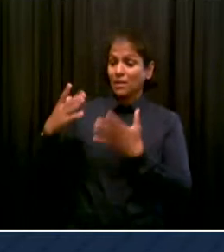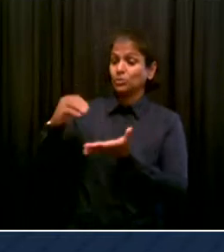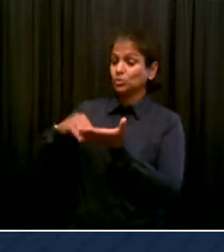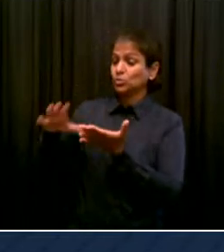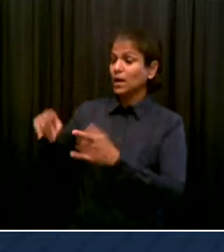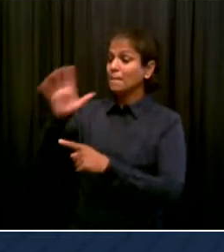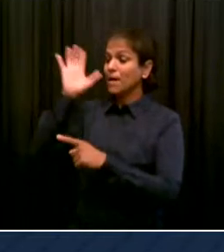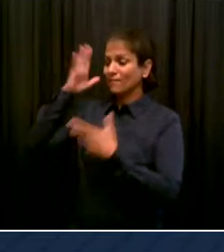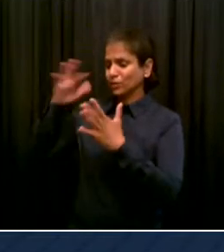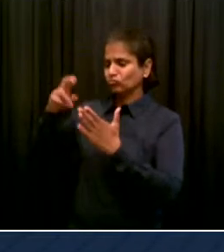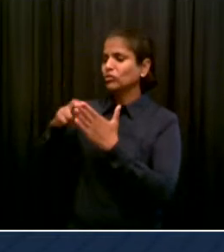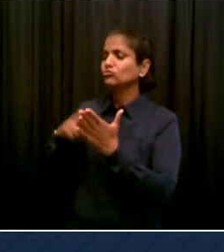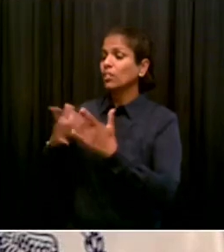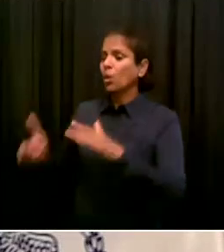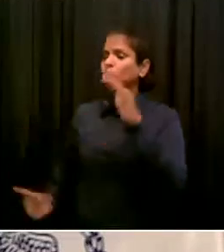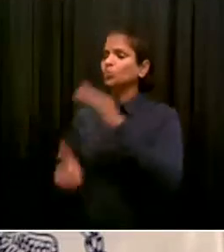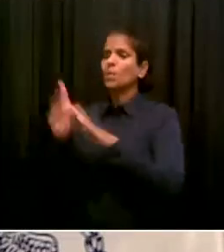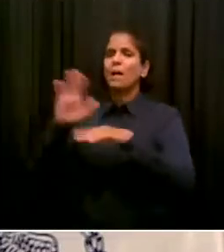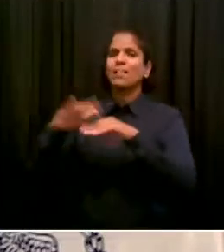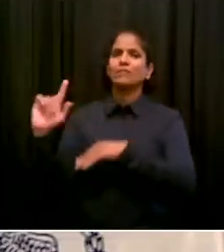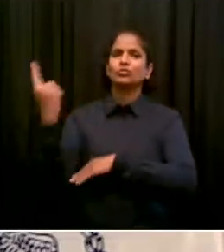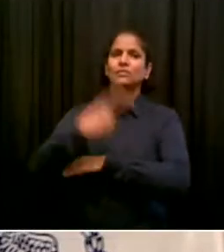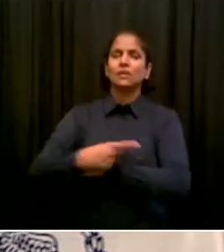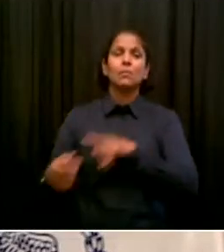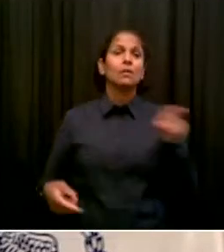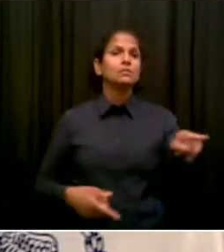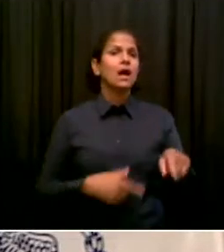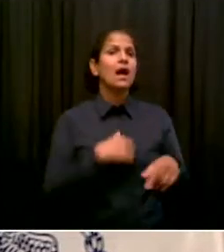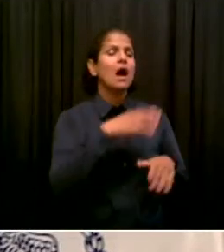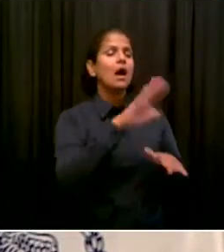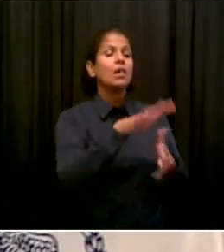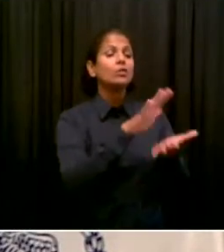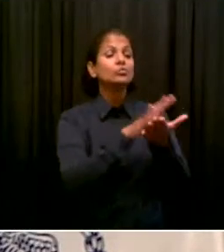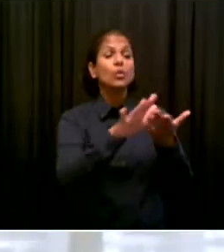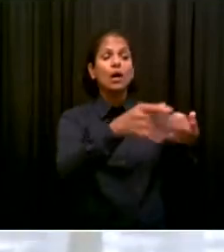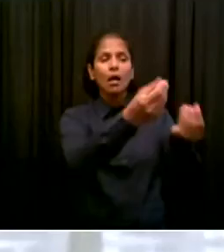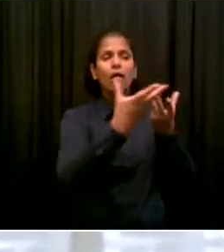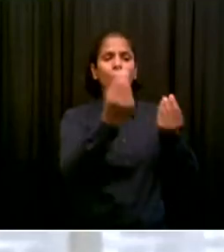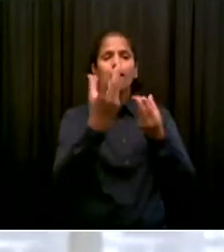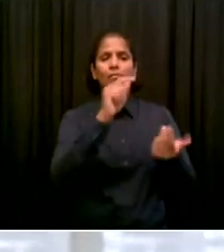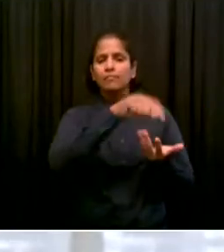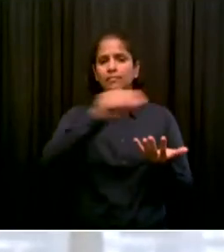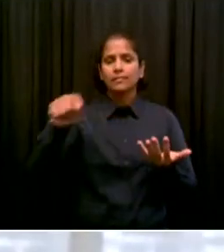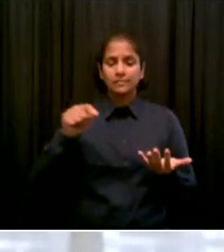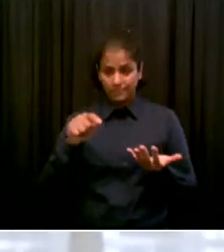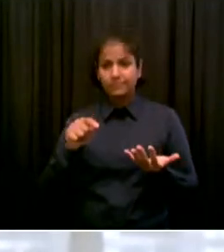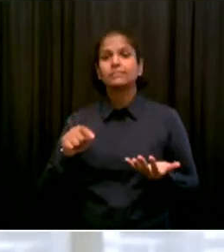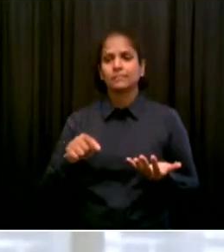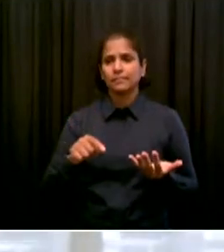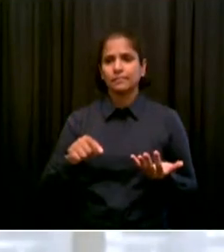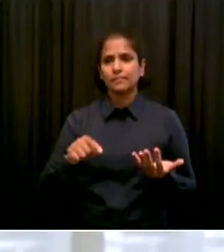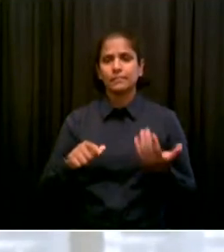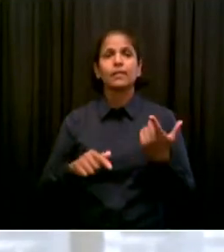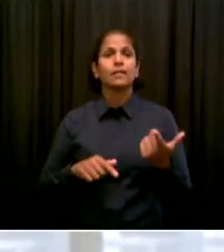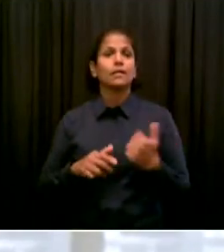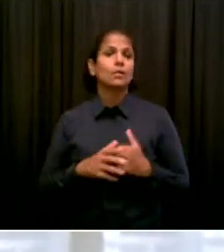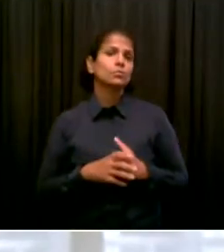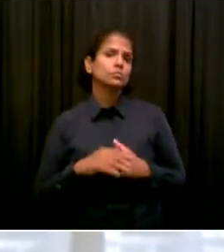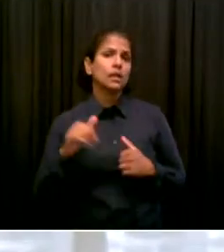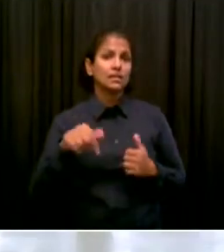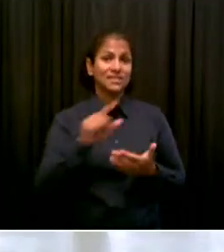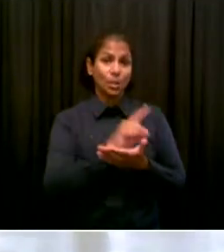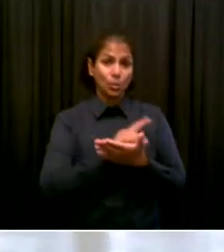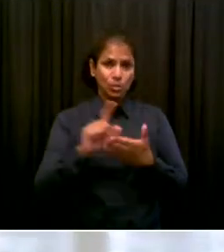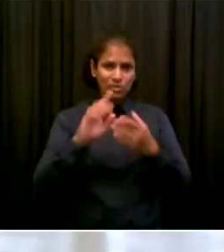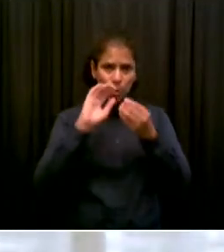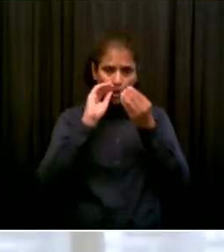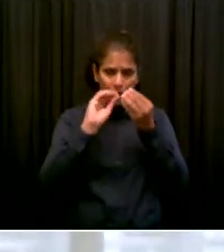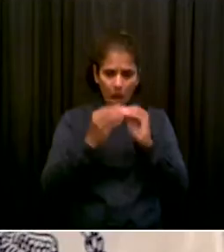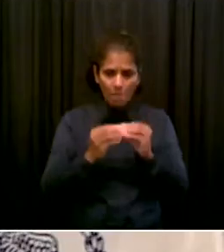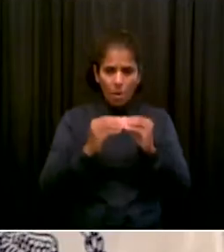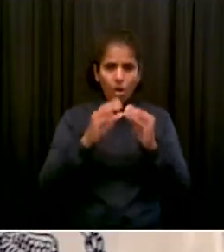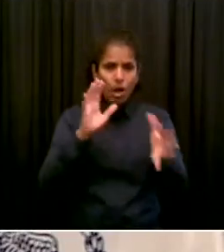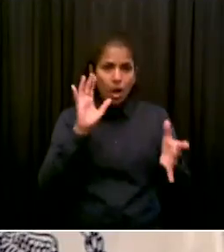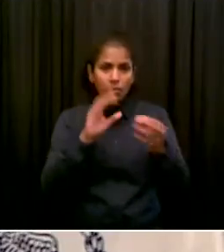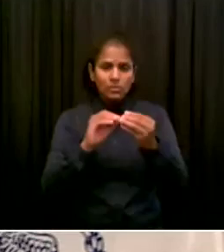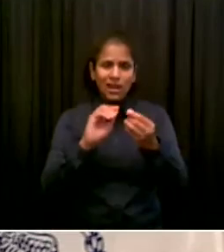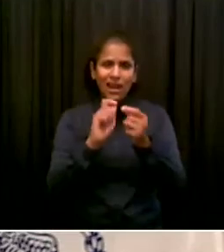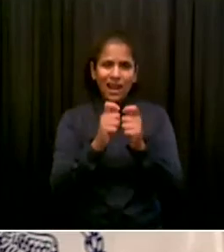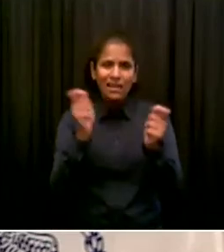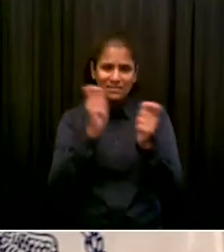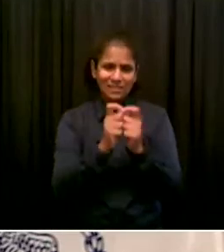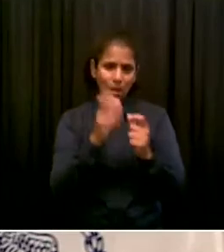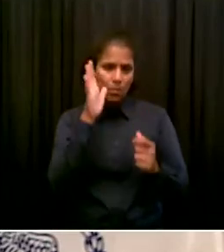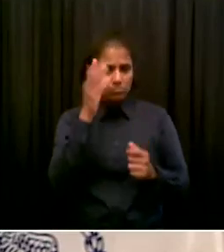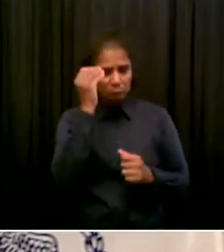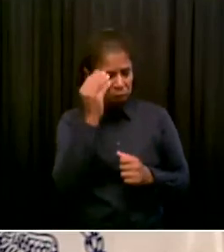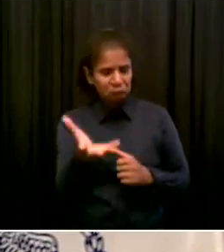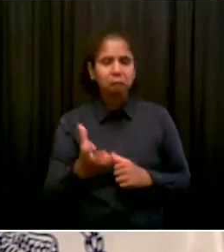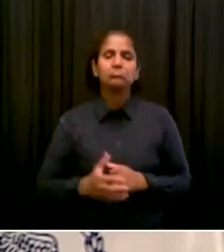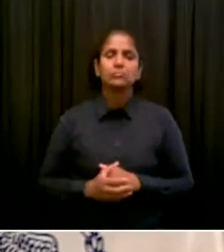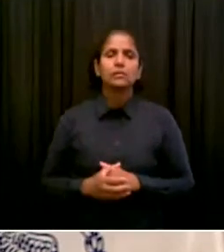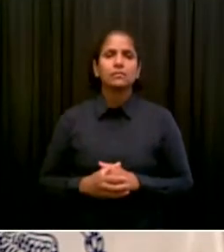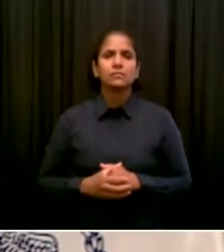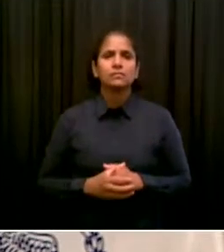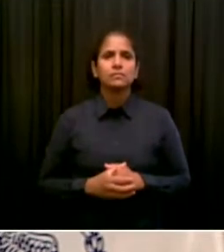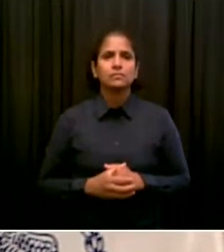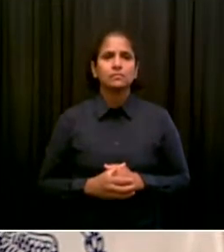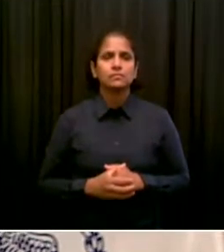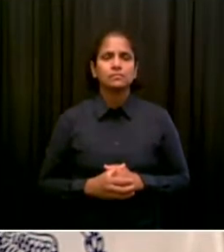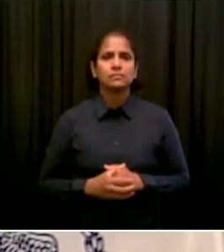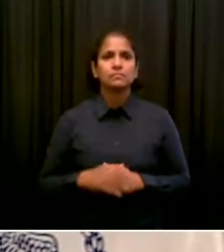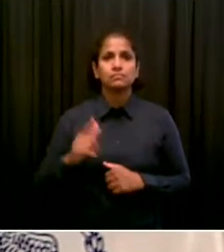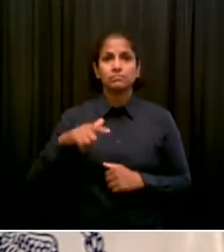1600 SCHOOLS WILL HAVE ENOUGH